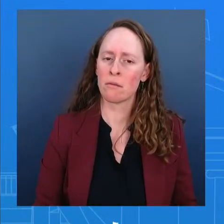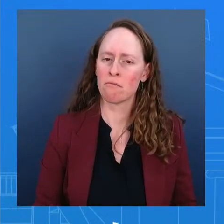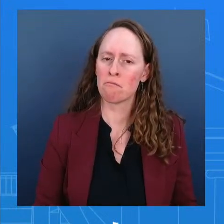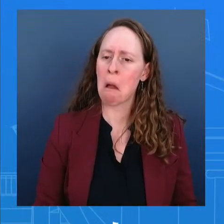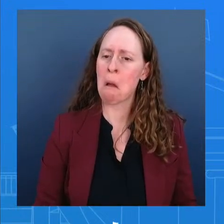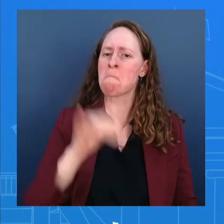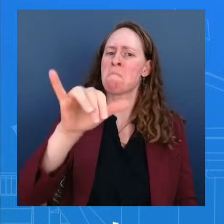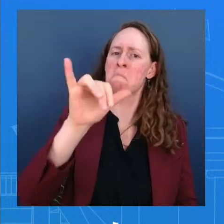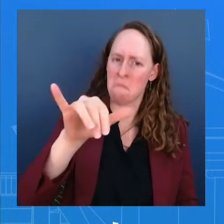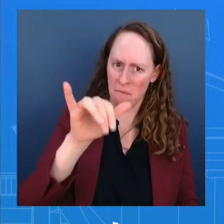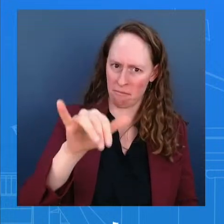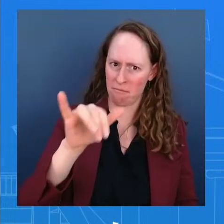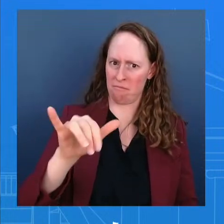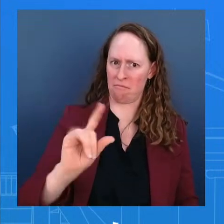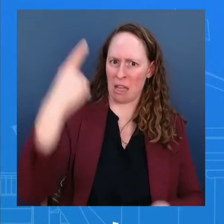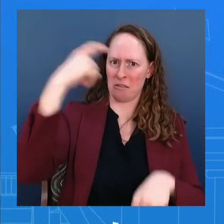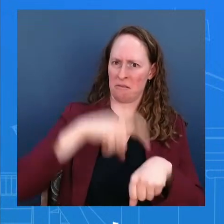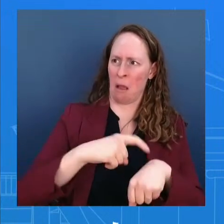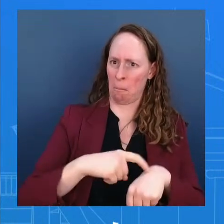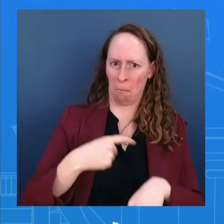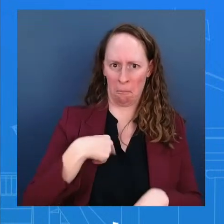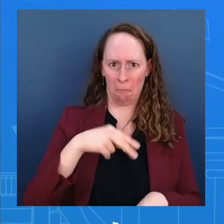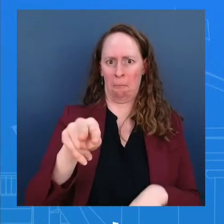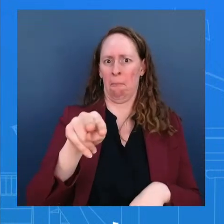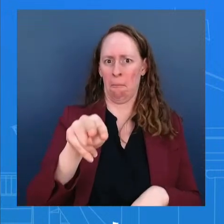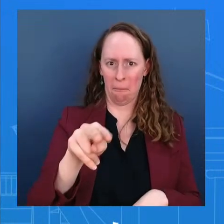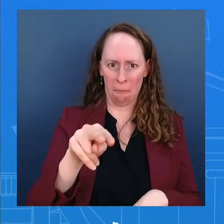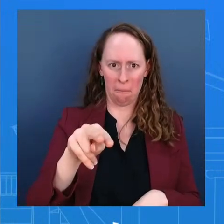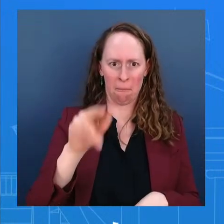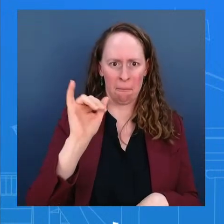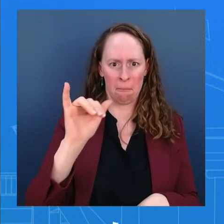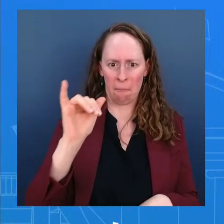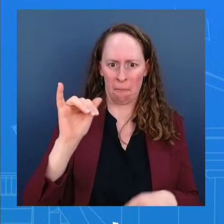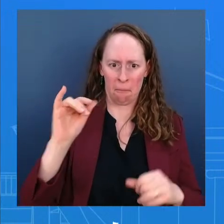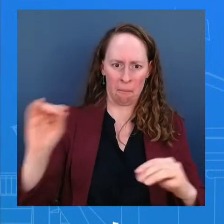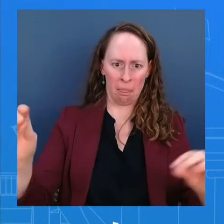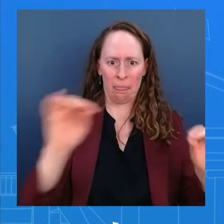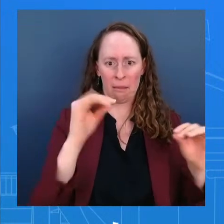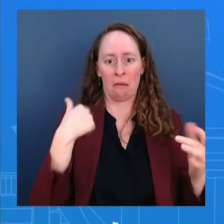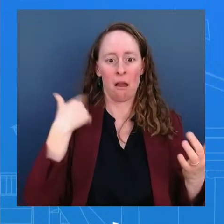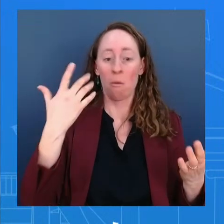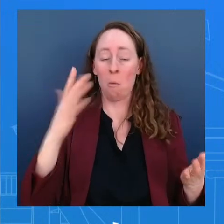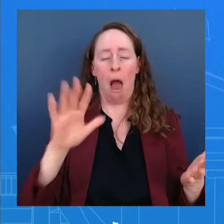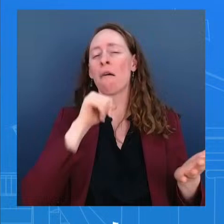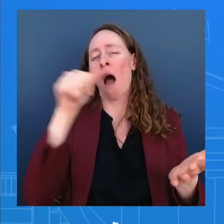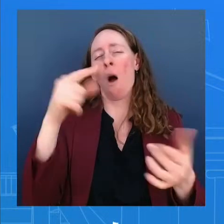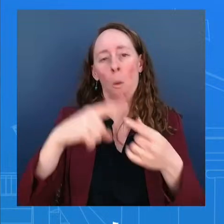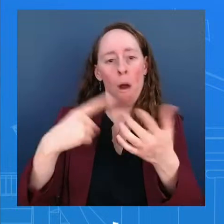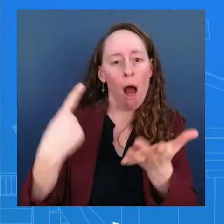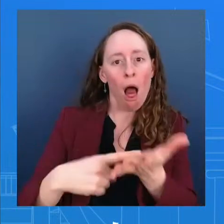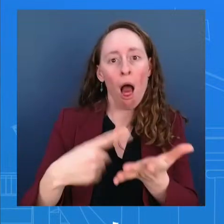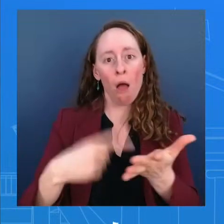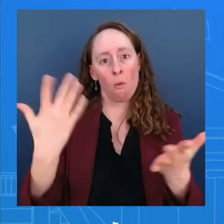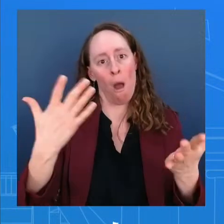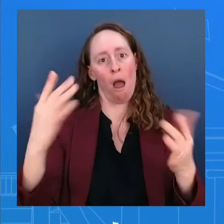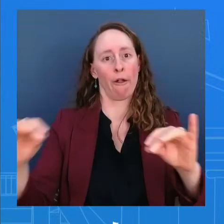what seems to be speculation in the media. What I will tell you is this, and I mean this from the bottom of my heart: The National Security Council staff